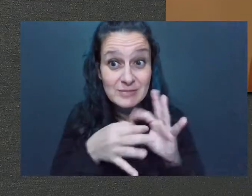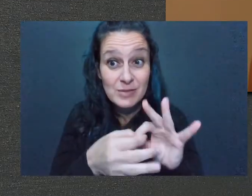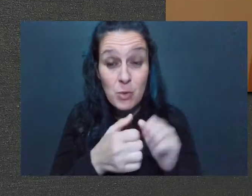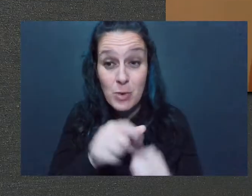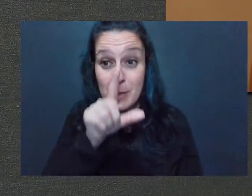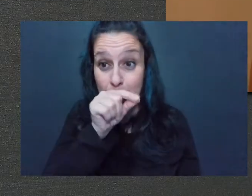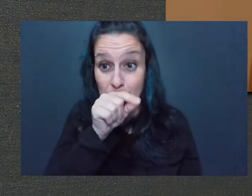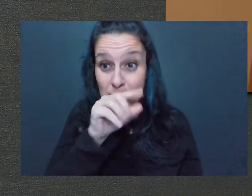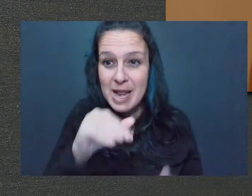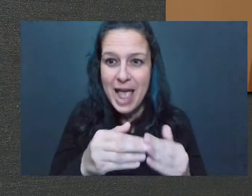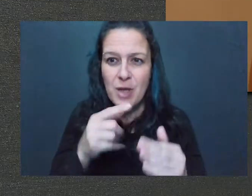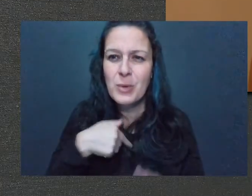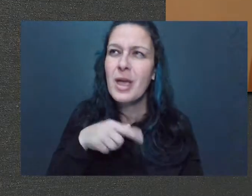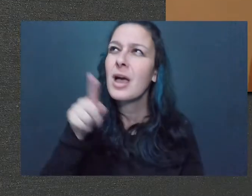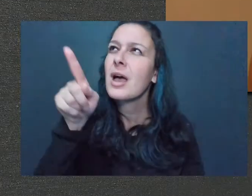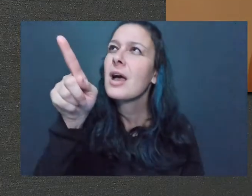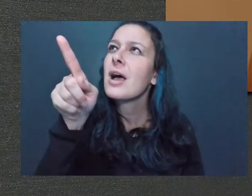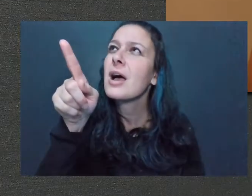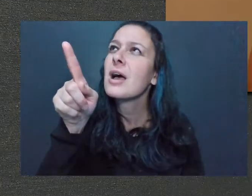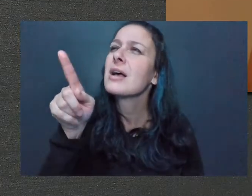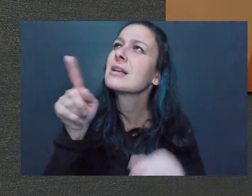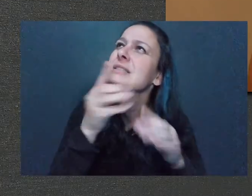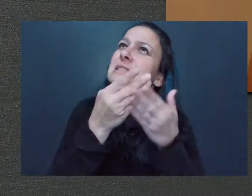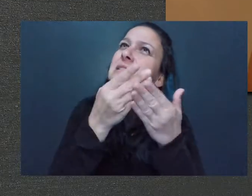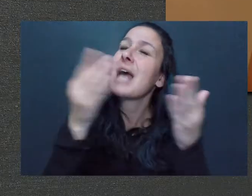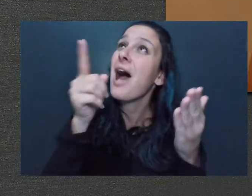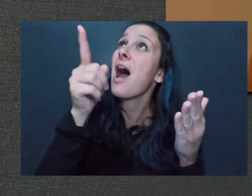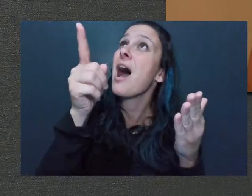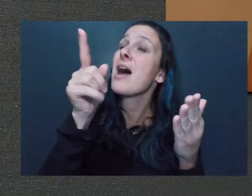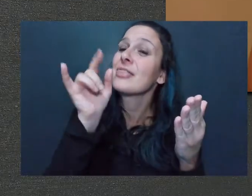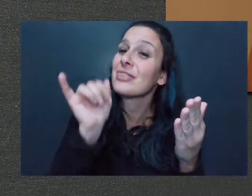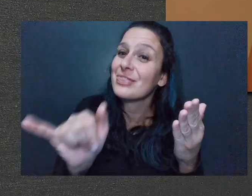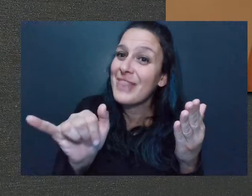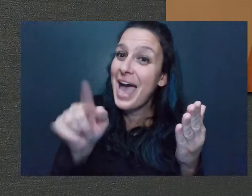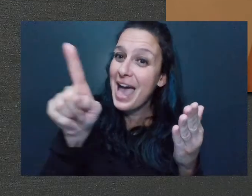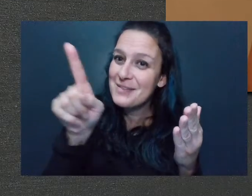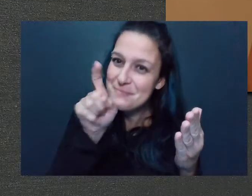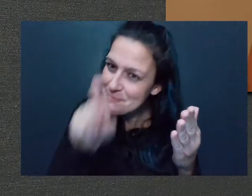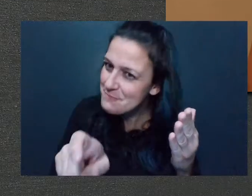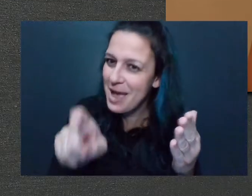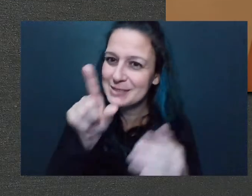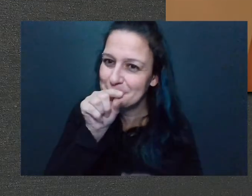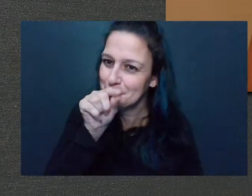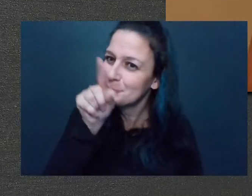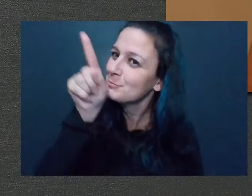and how you can identify, you look up in the sky, oh, it must be a bird.